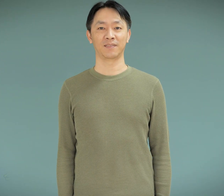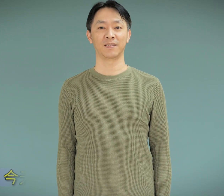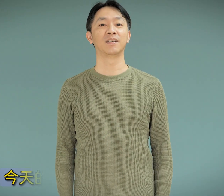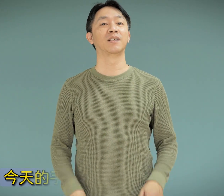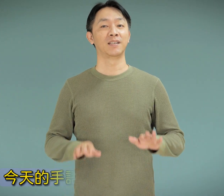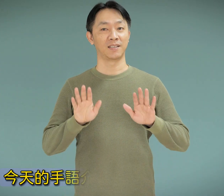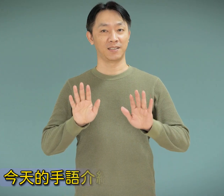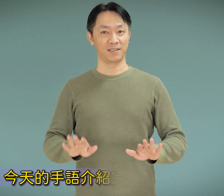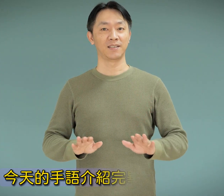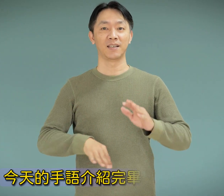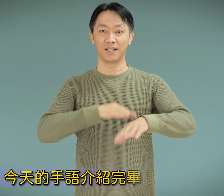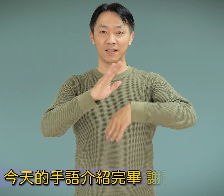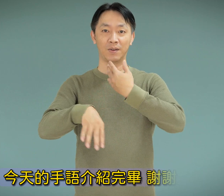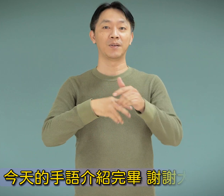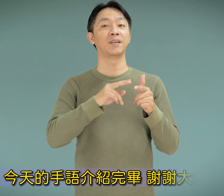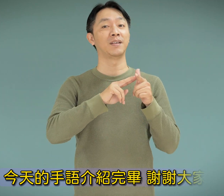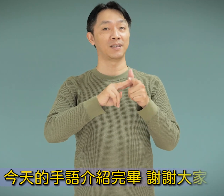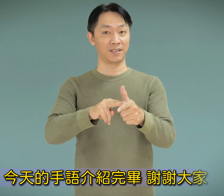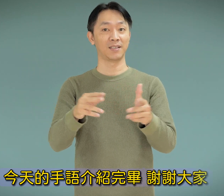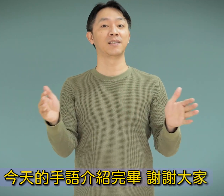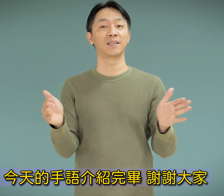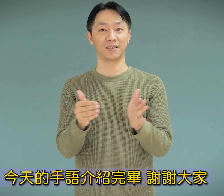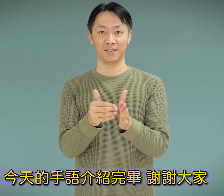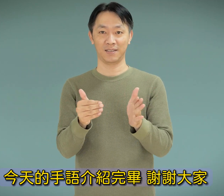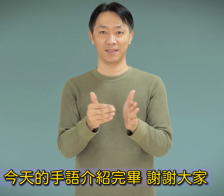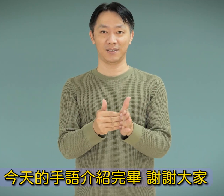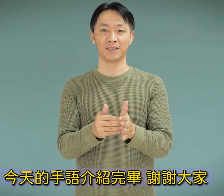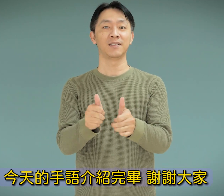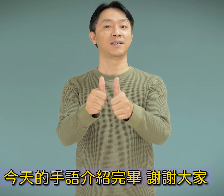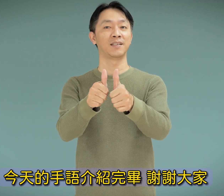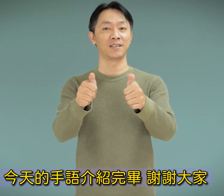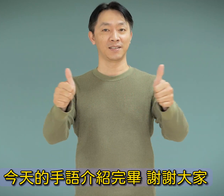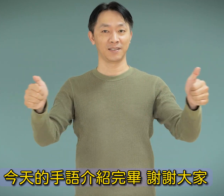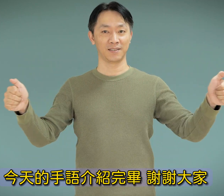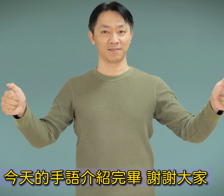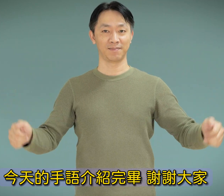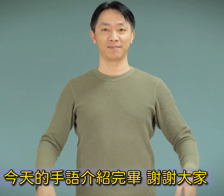that's all for today. THANK YOU.